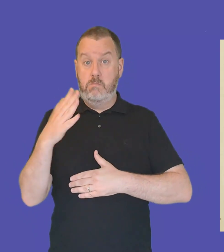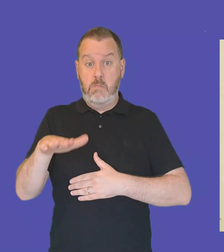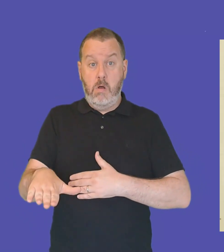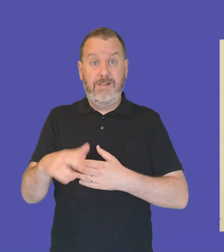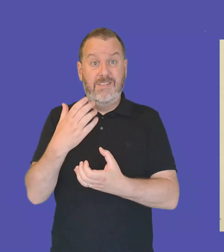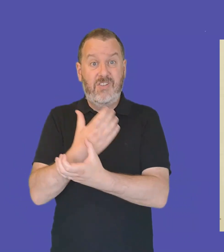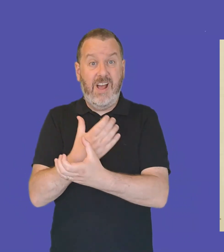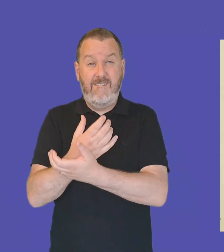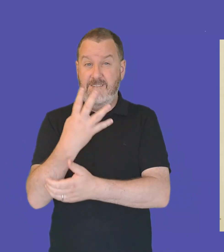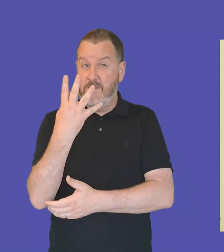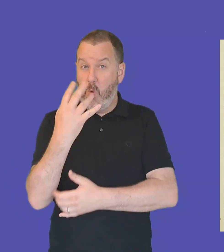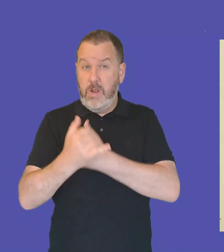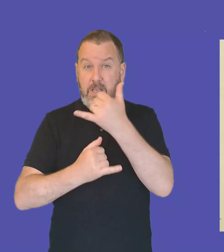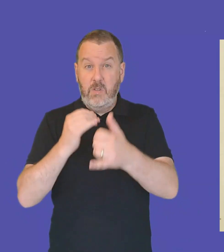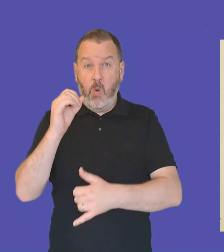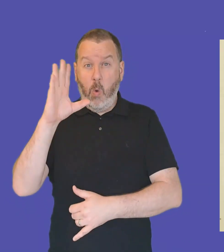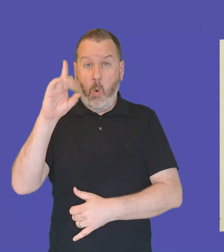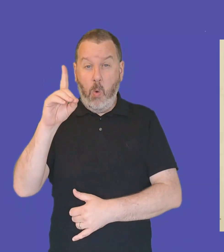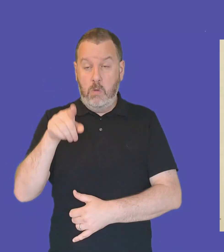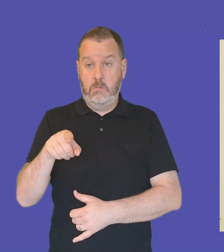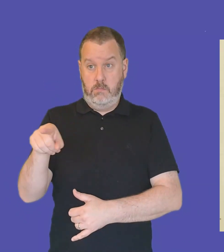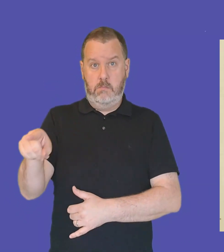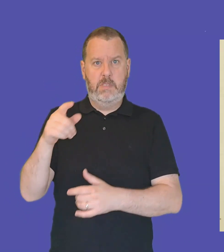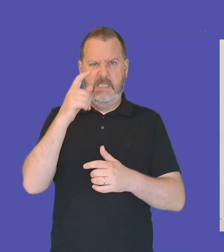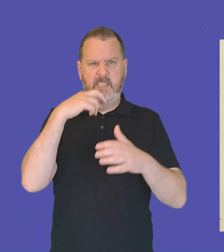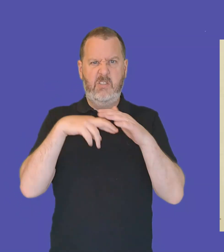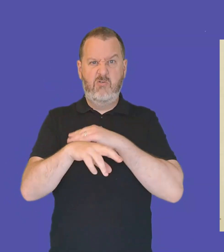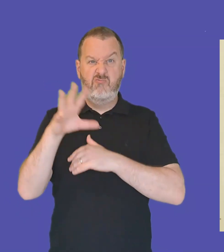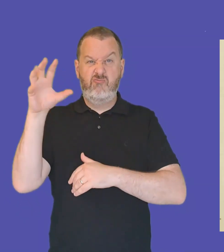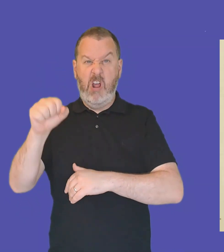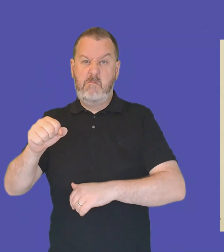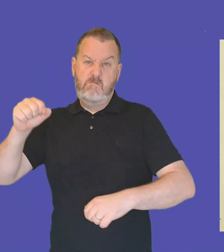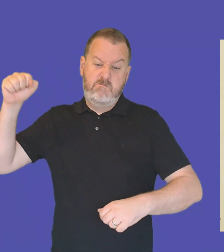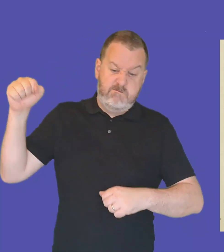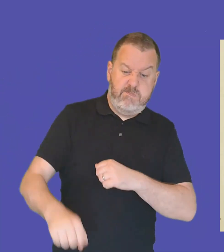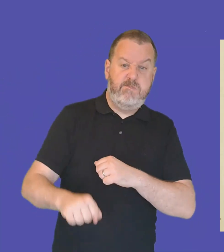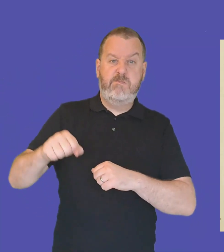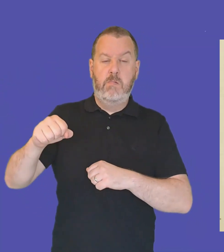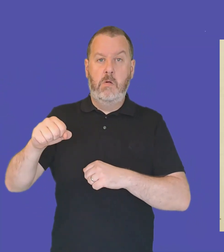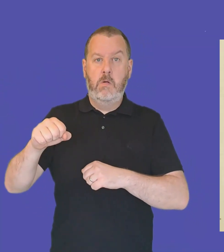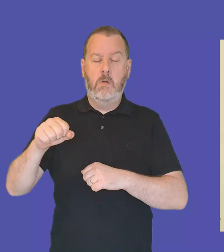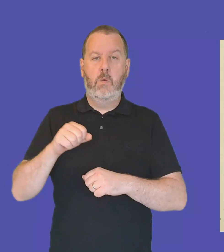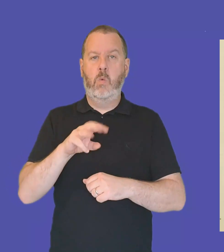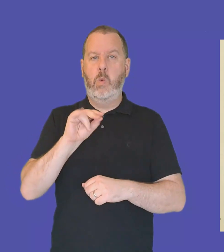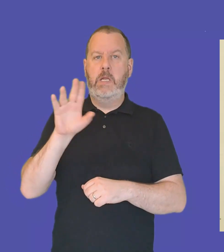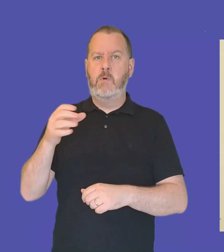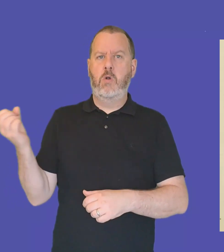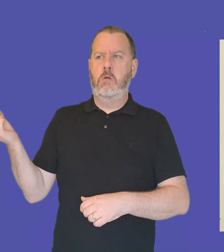a young pupil, just four years old, dashing their head on the ground.